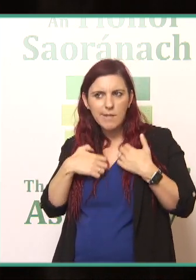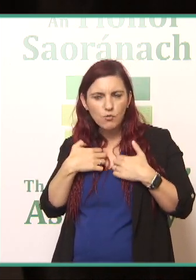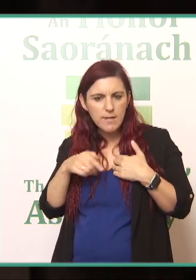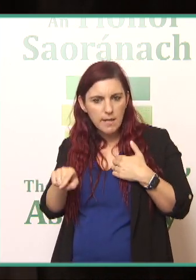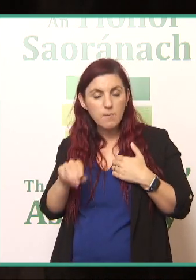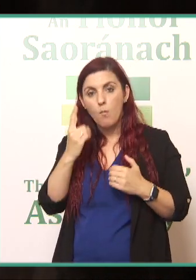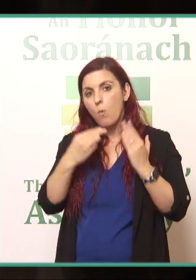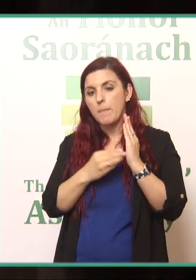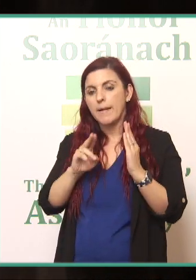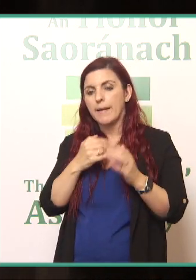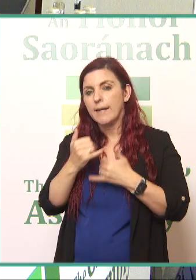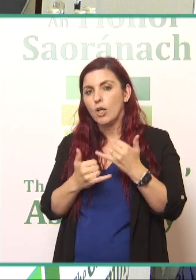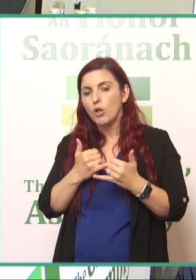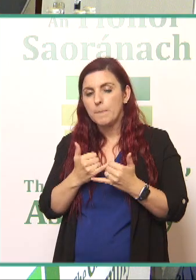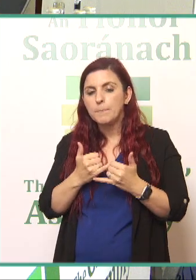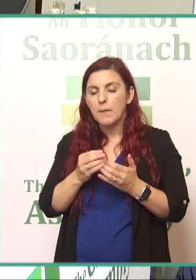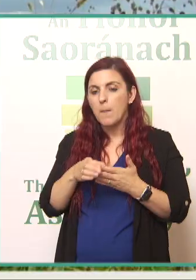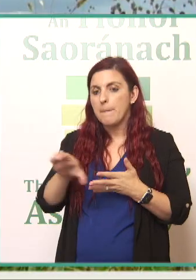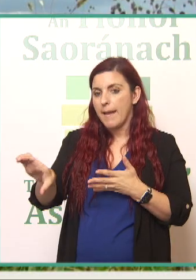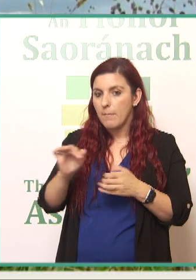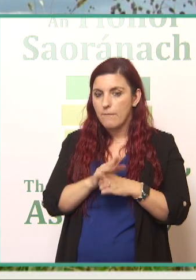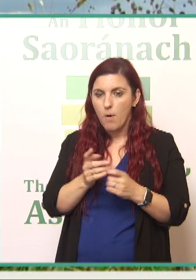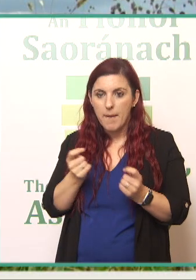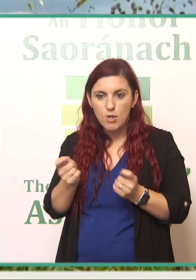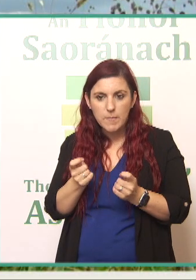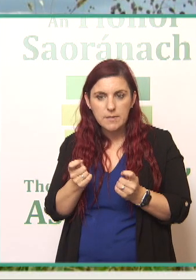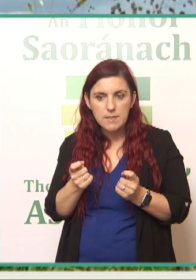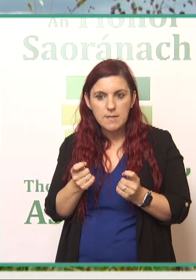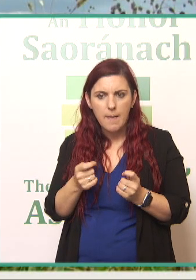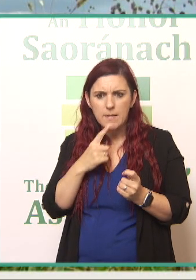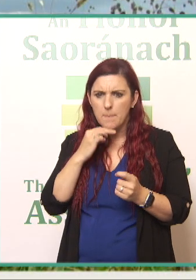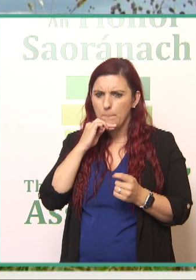one million a year we pay burn Farmers to manage this vast hugely important Global landscape that's